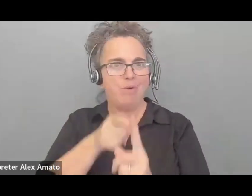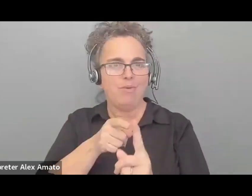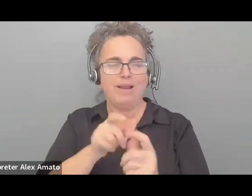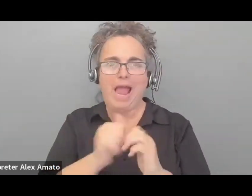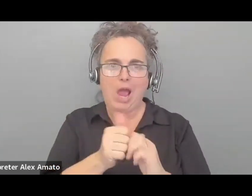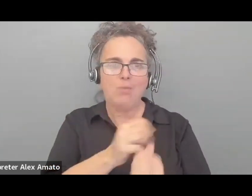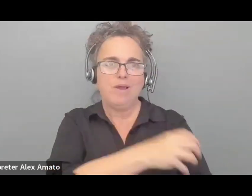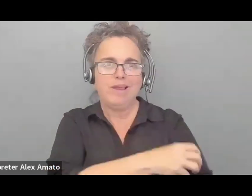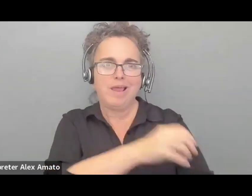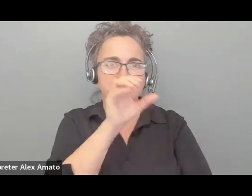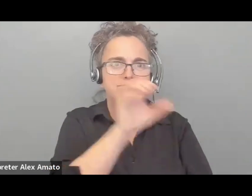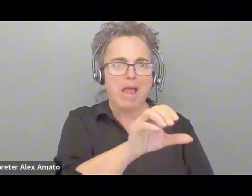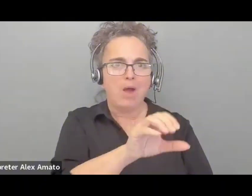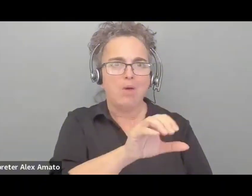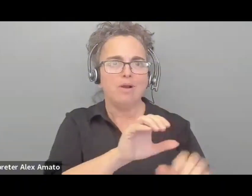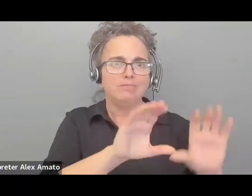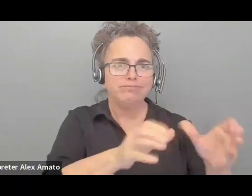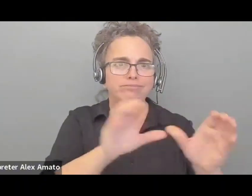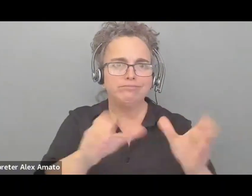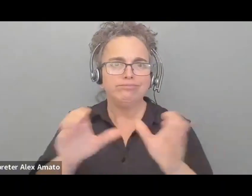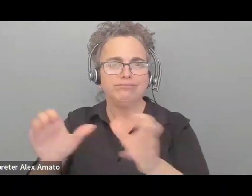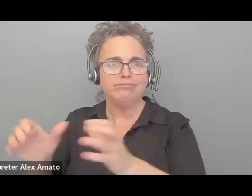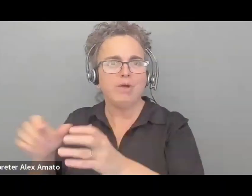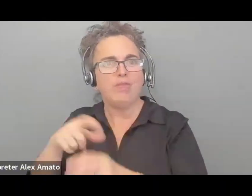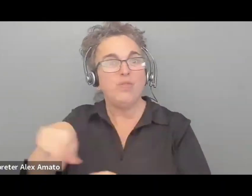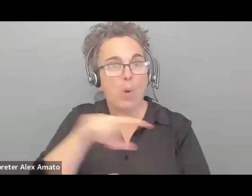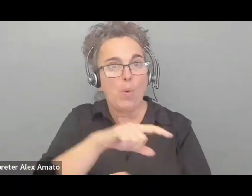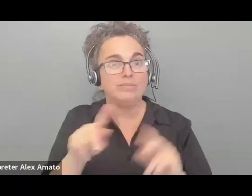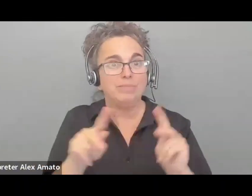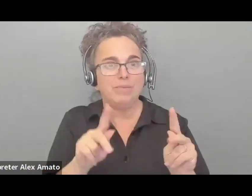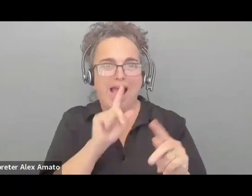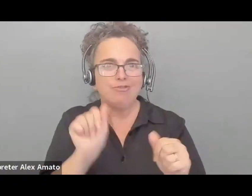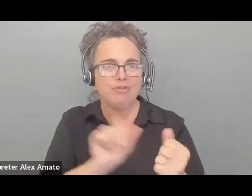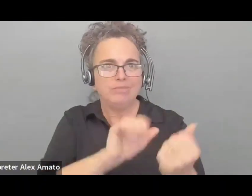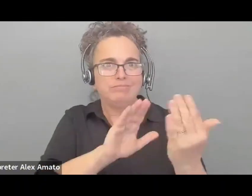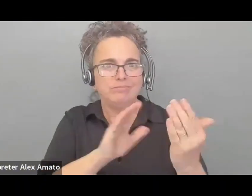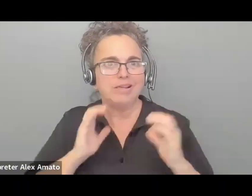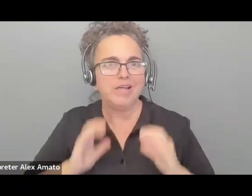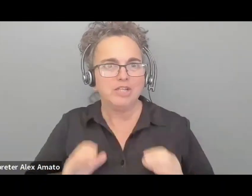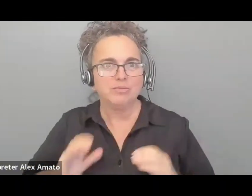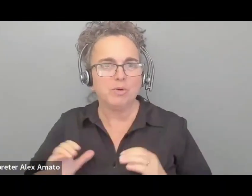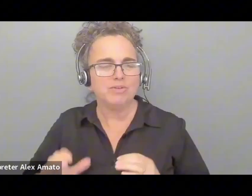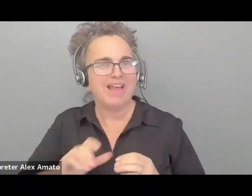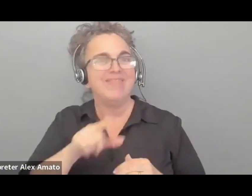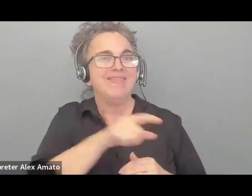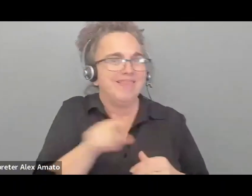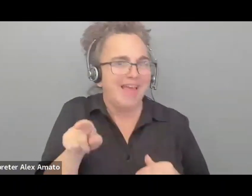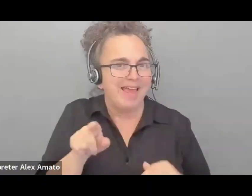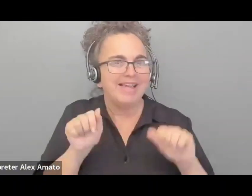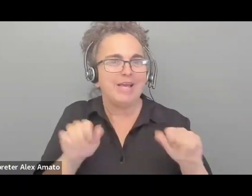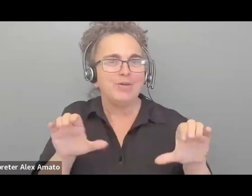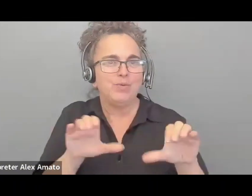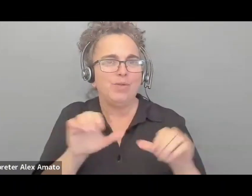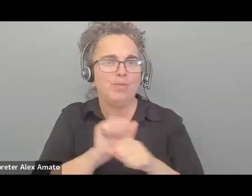that are people facing, customer facing, to do the work. So very excited to hear that we're all on the same page about that.